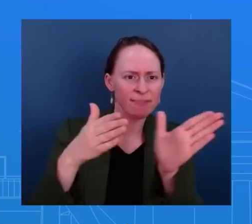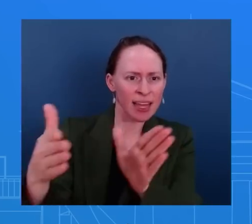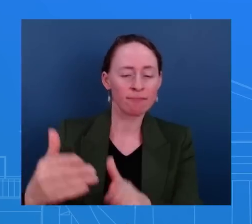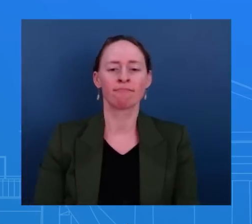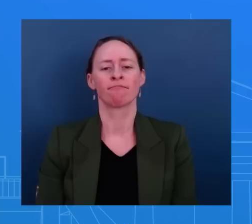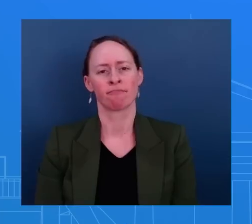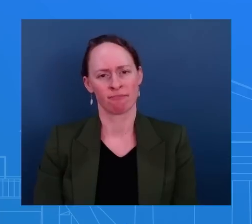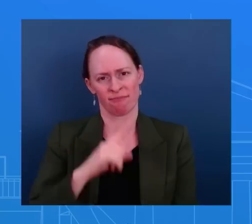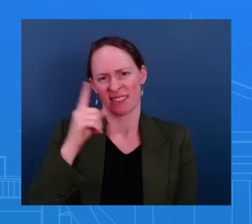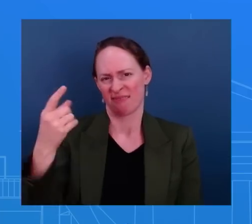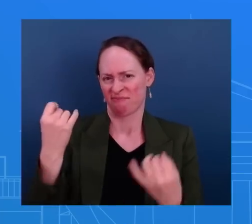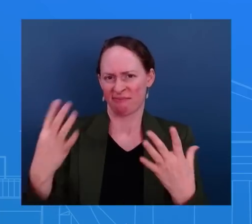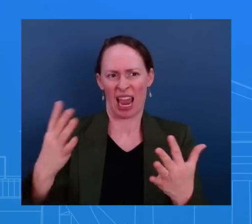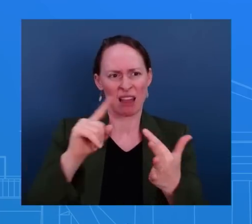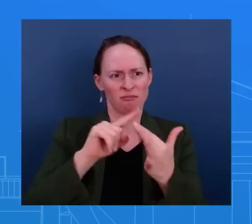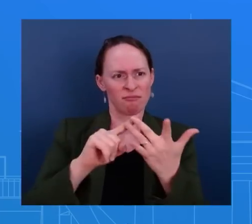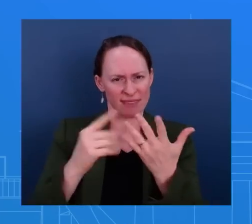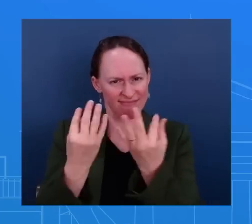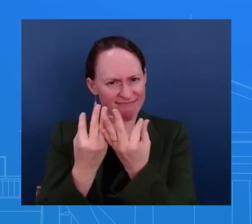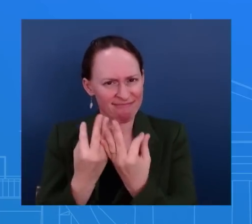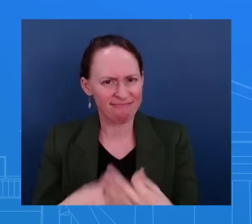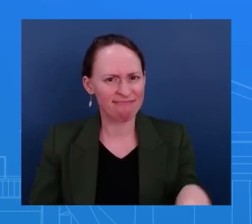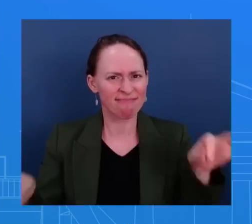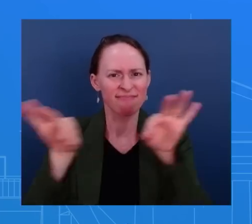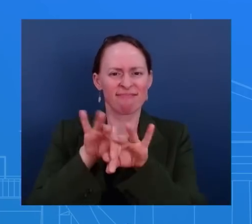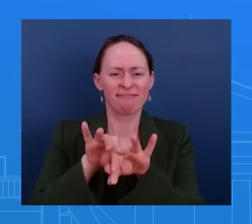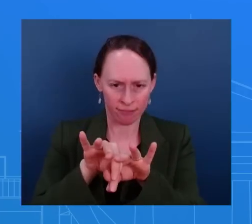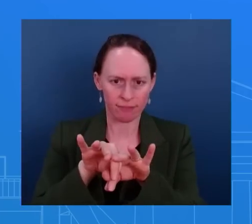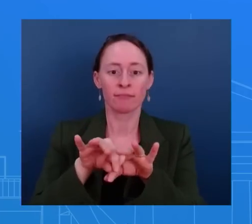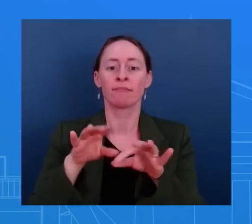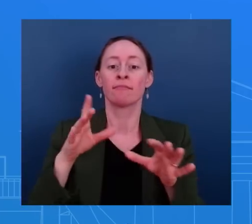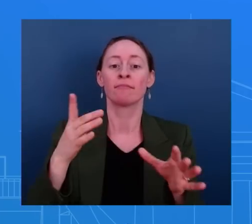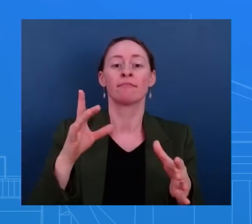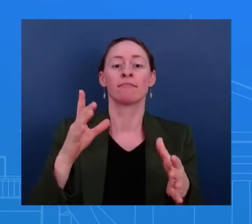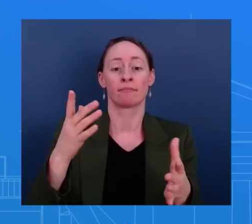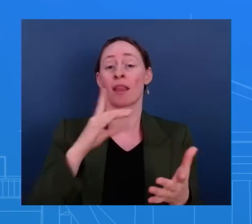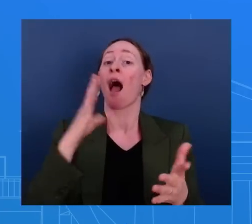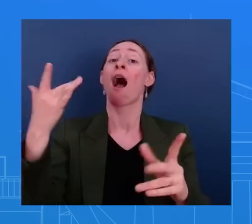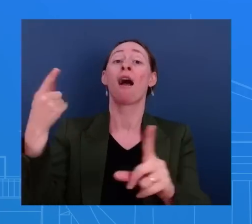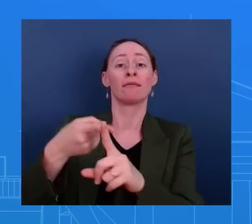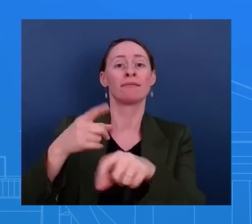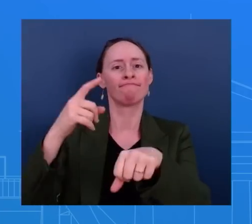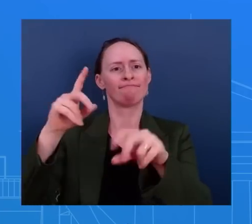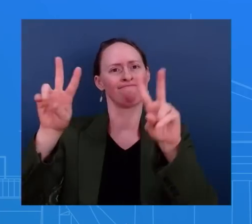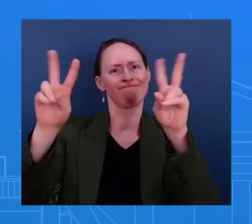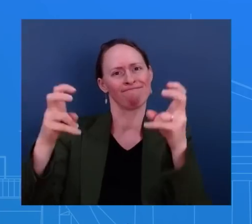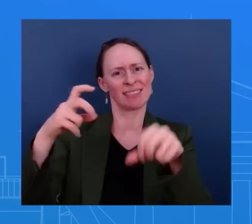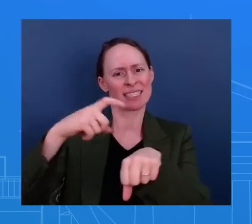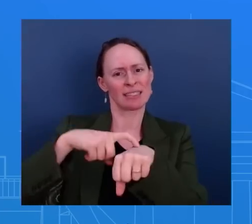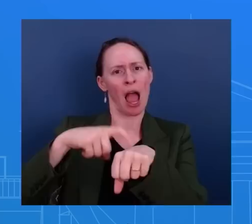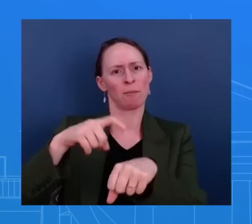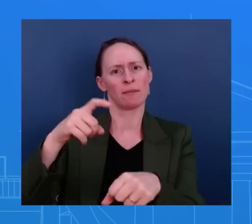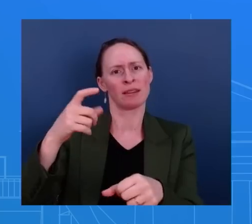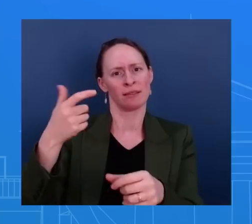Time is Money, obviously, is a -- is -- is an important -- majority of Americans want to see.